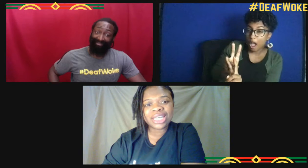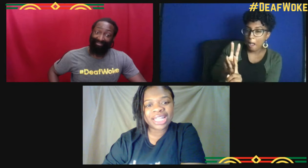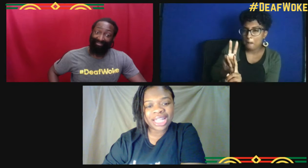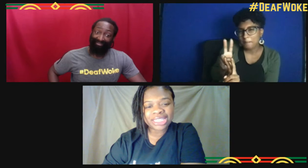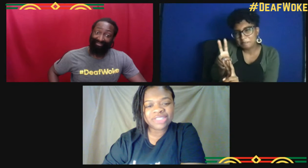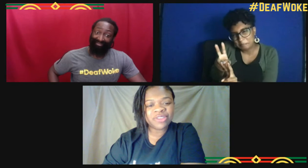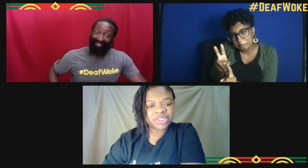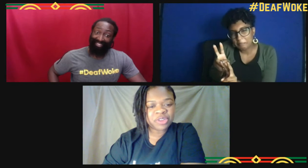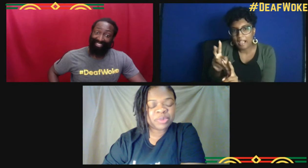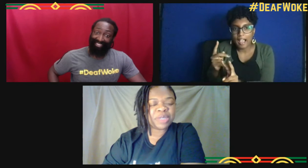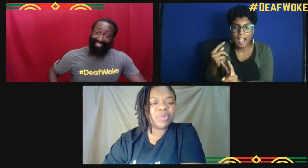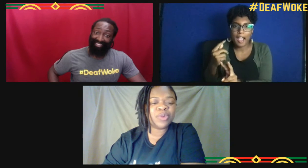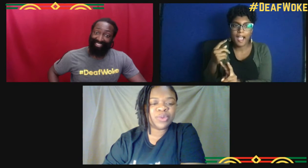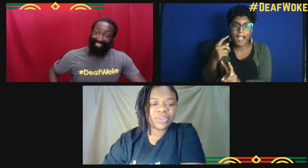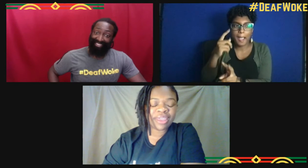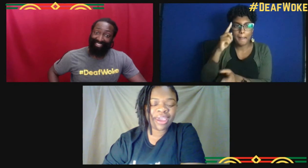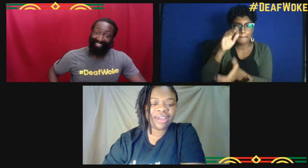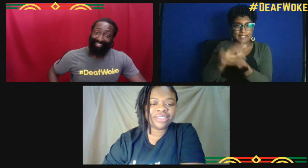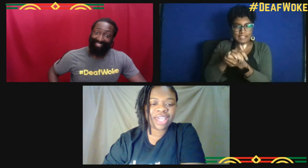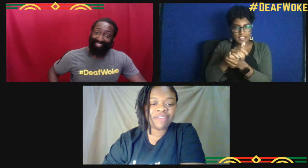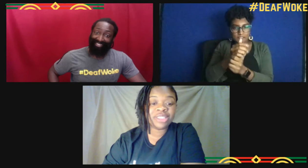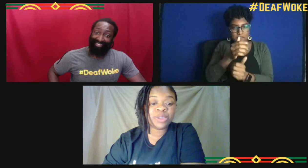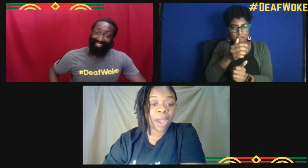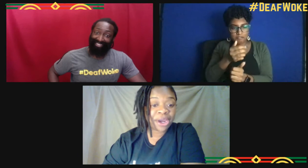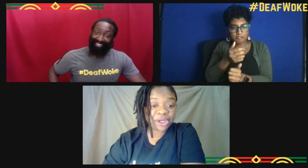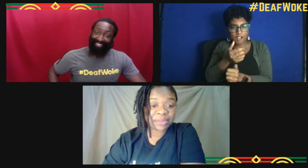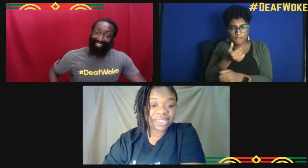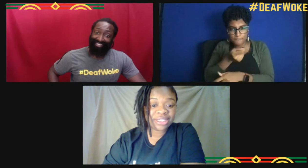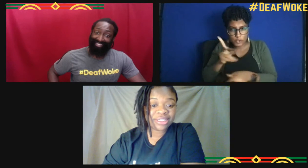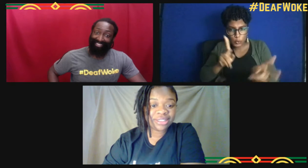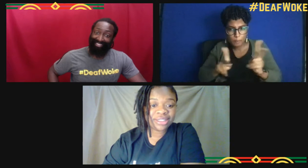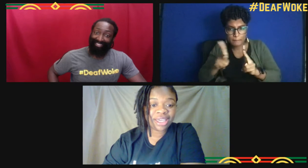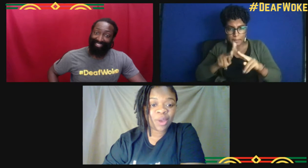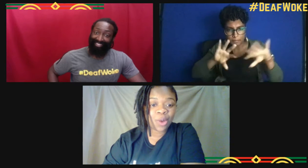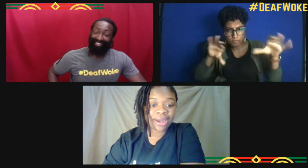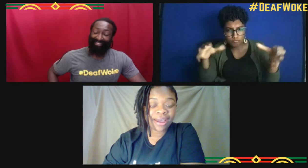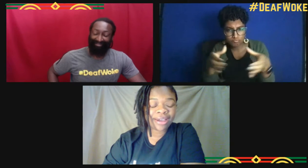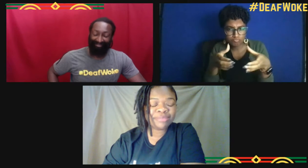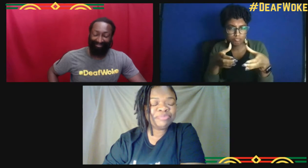it's a collective of different people that have inspired me and what not.